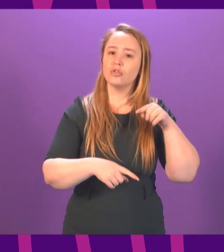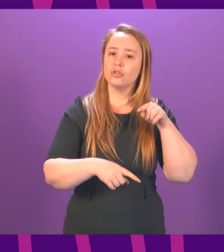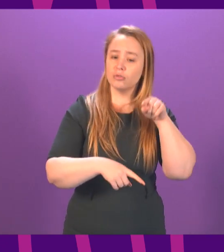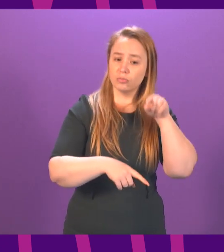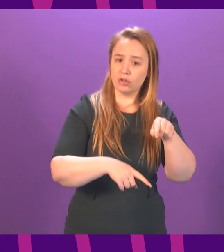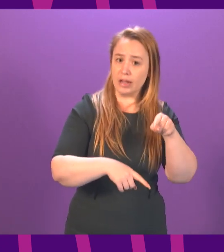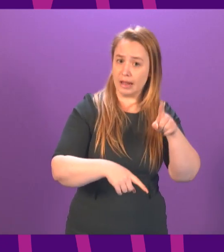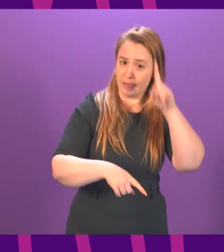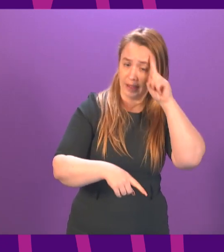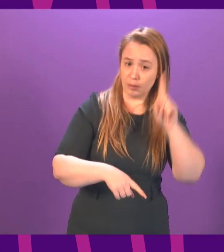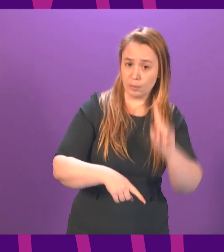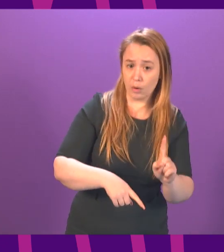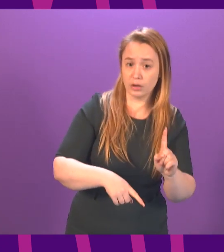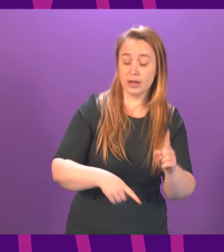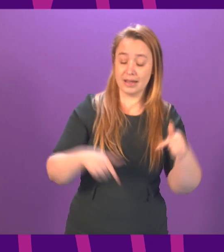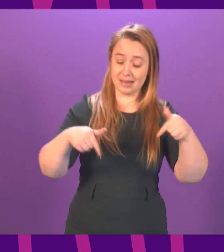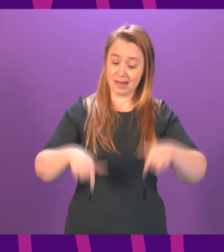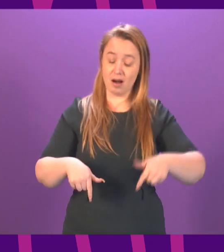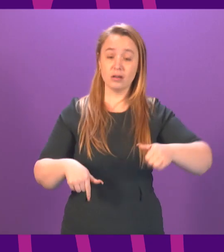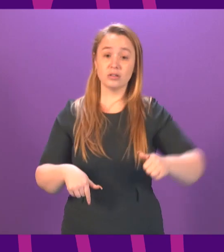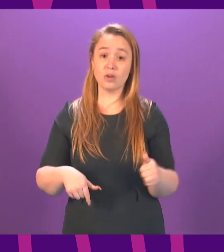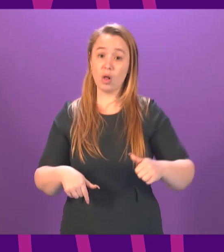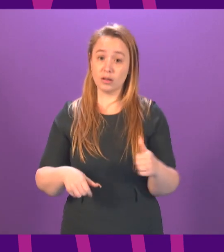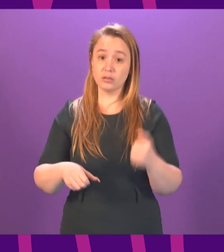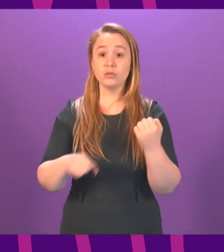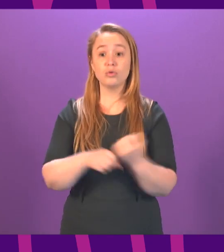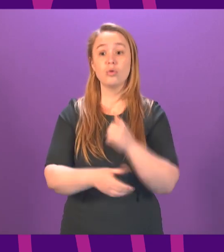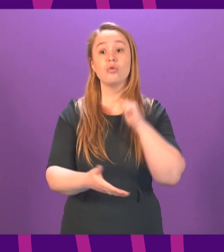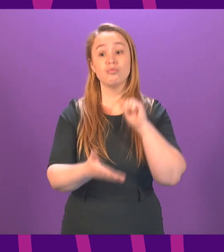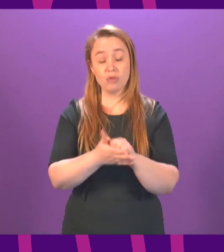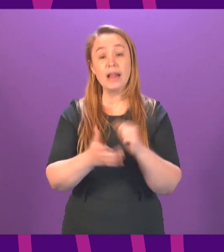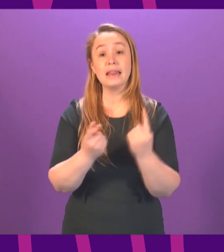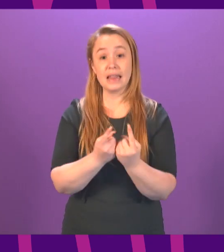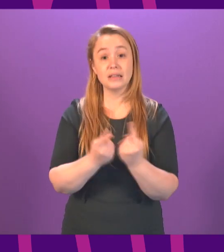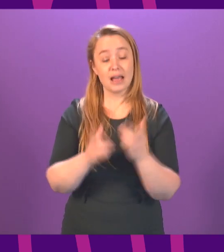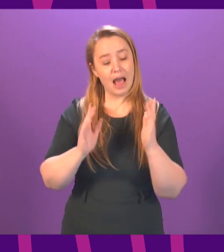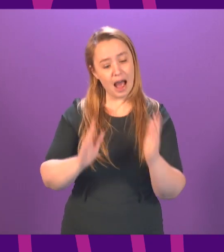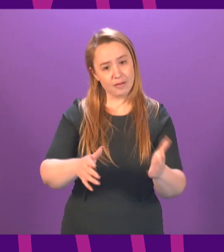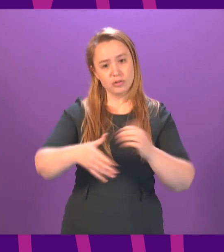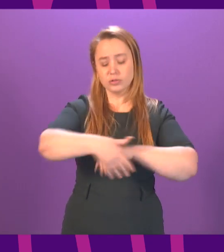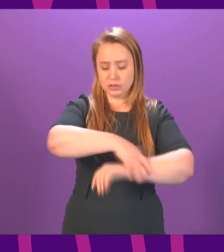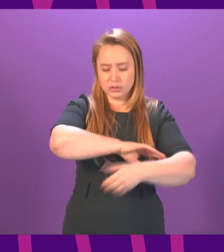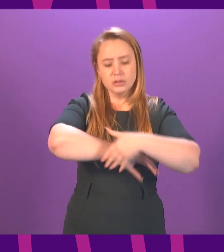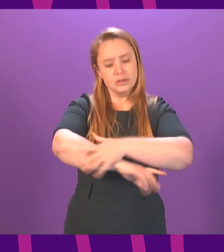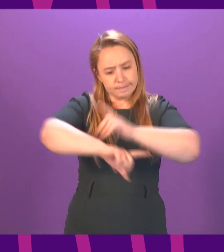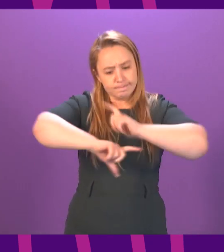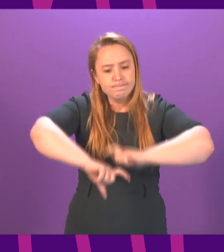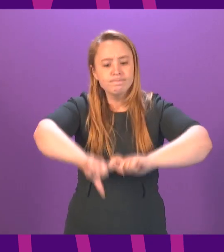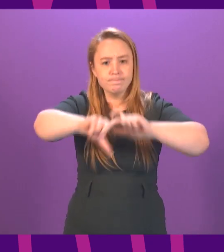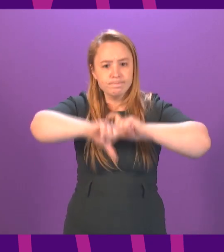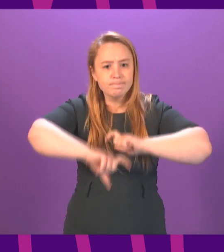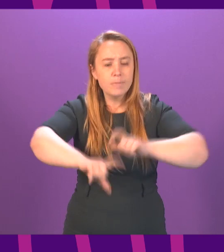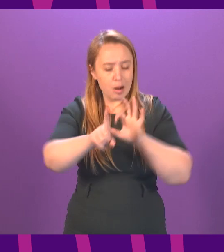considers that many of the things that we are currently doing in Scotland are the right ones. We need to keep at them and improve as we go, which is exactly what we will do.